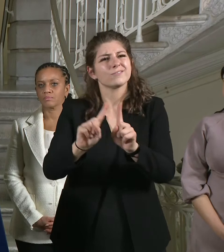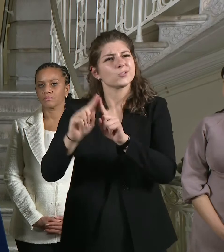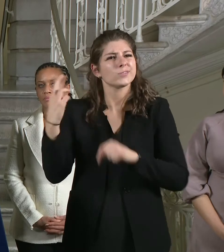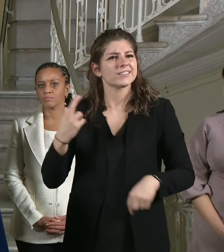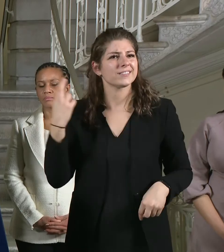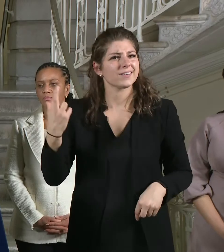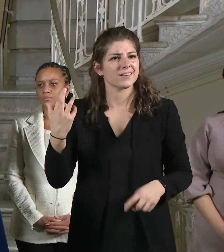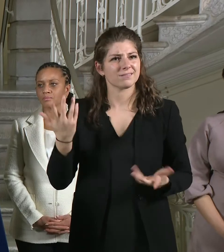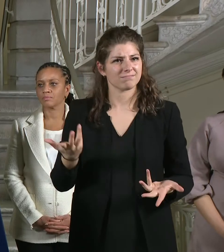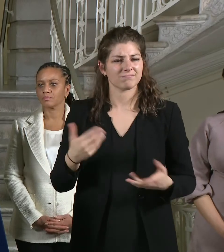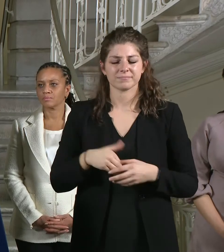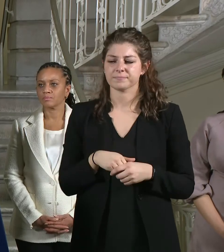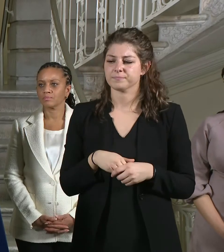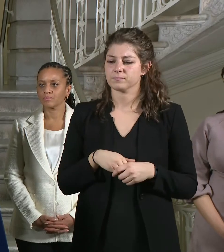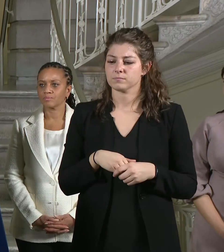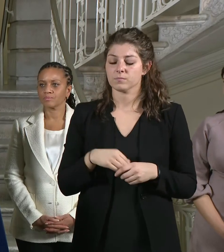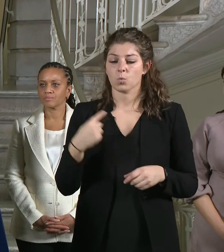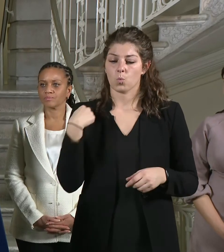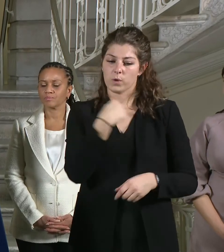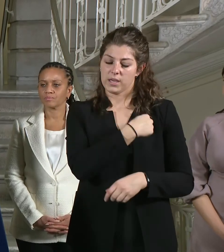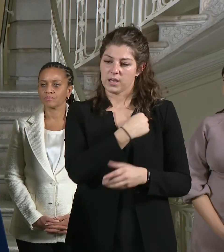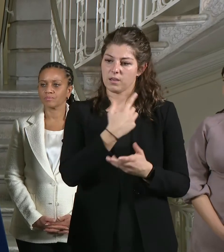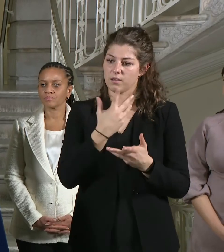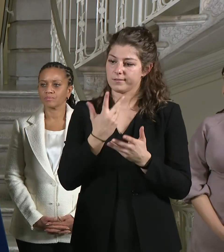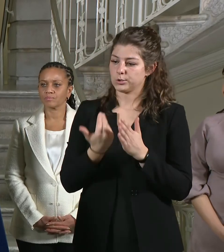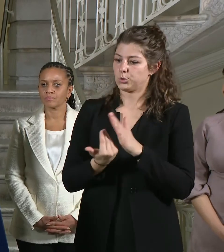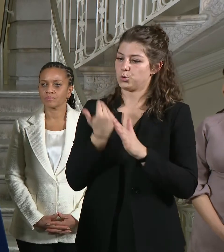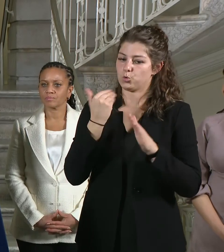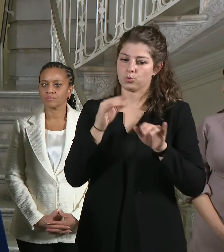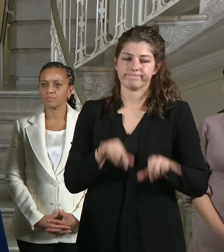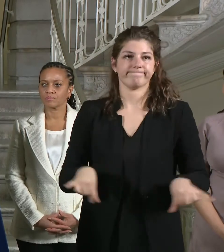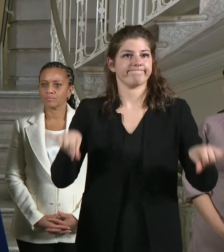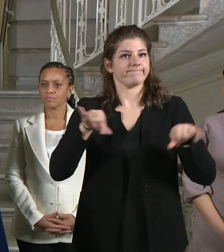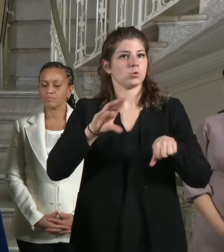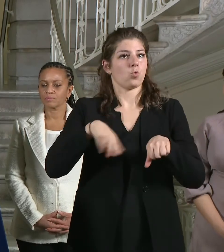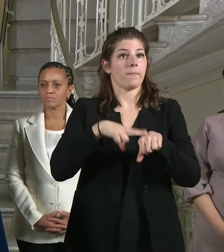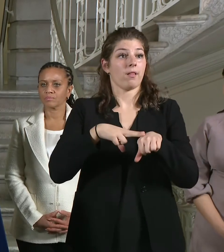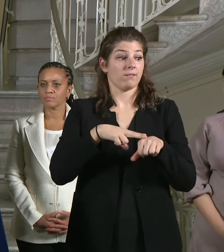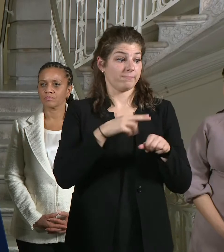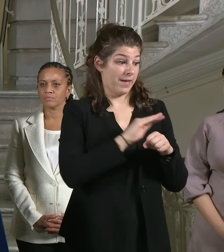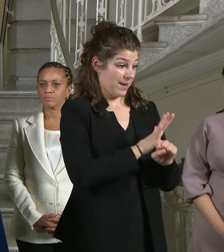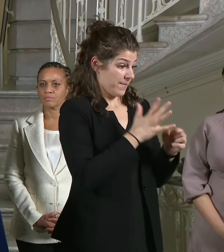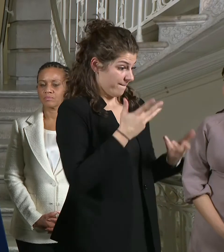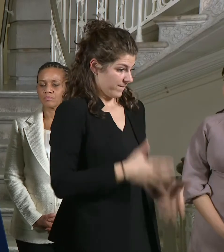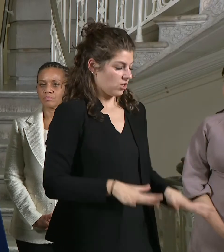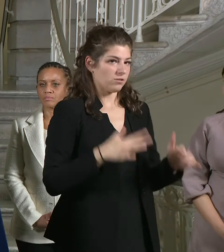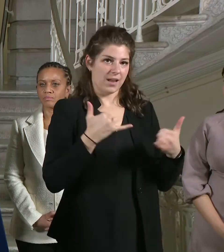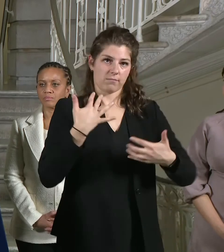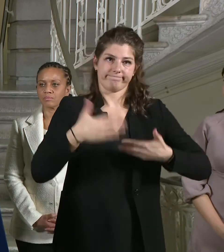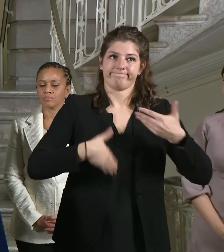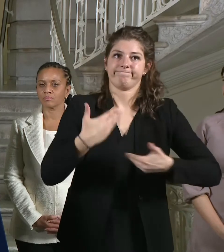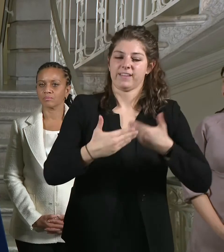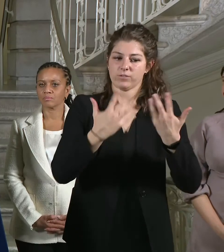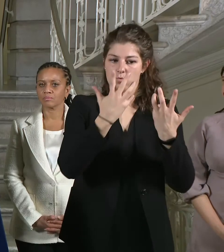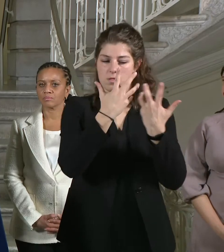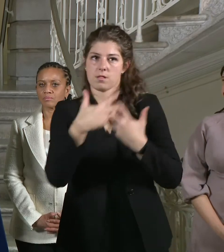CITY COUNCIL IS THAT 14%. EVERYONE IS EXPERIENCING HEADCOUNT ISSUES AND THERE ARE A NUMBER OF